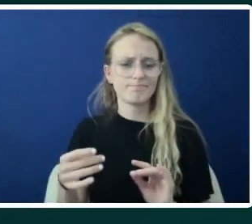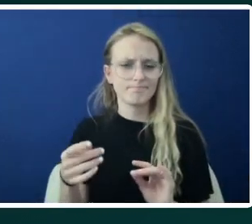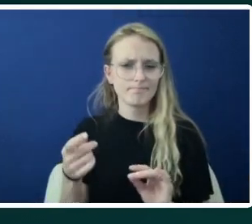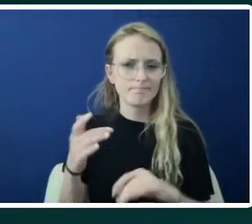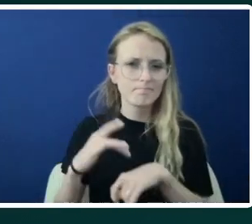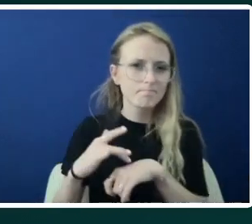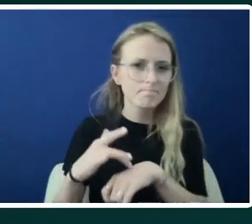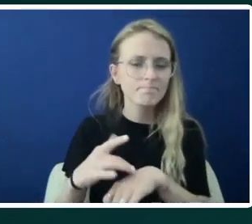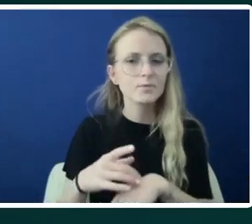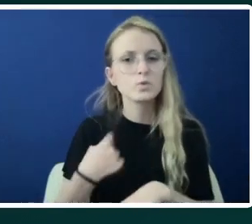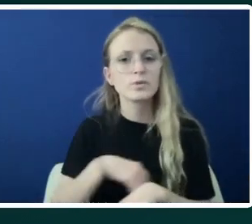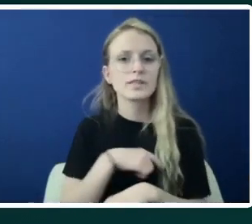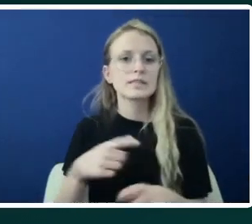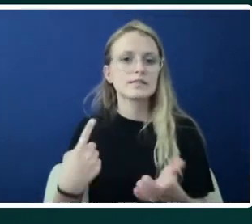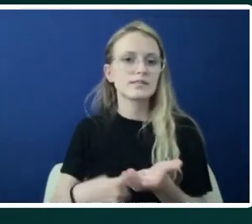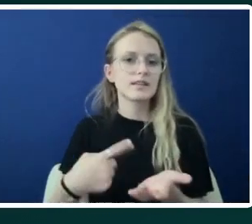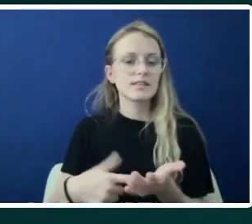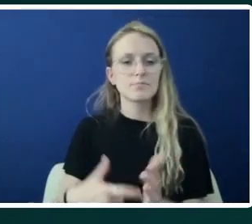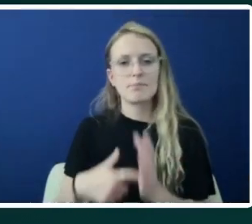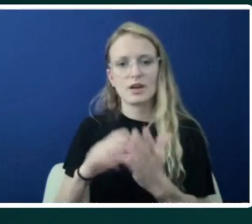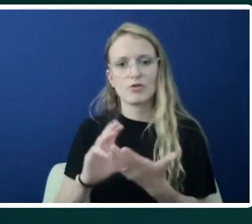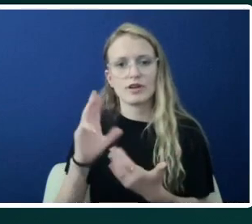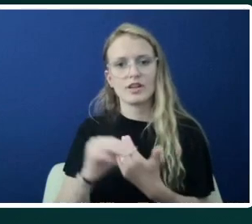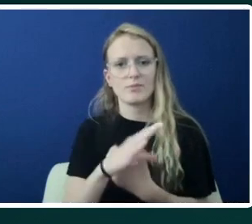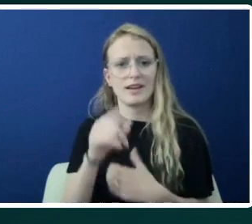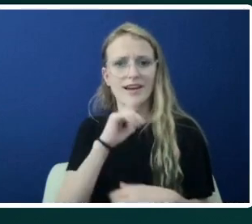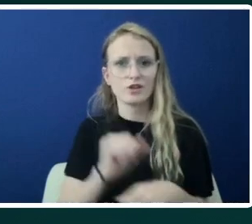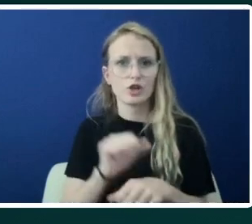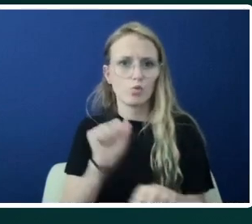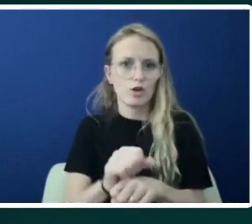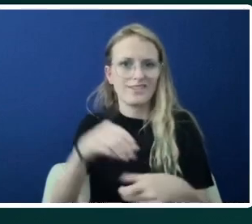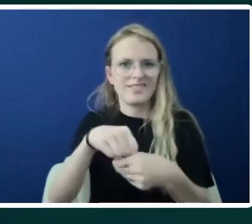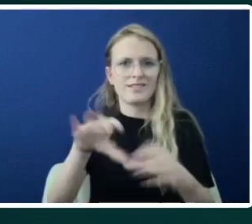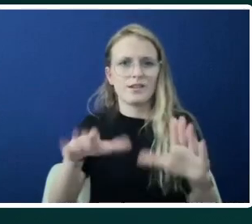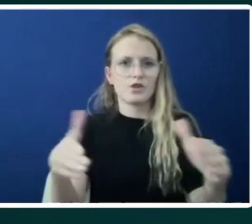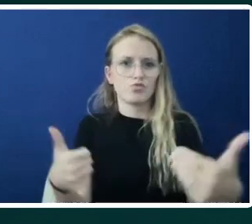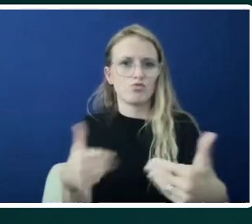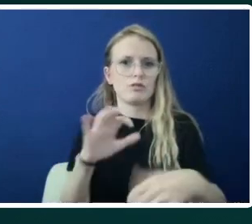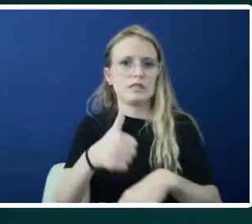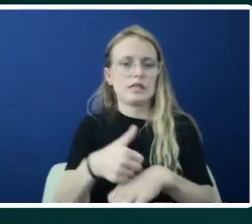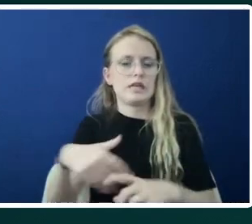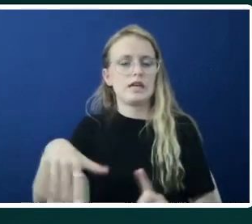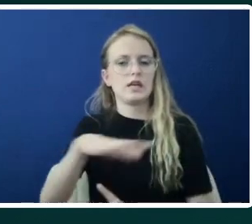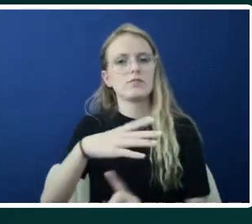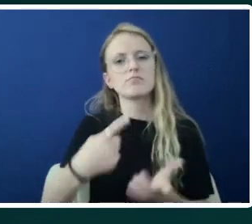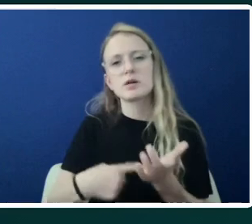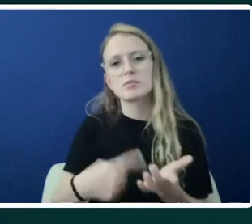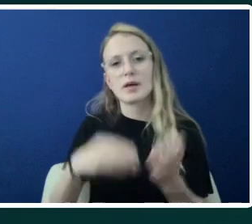and actually working in the classroom that I think that teachers, we can remember and administrators